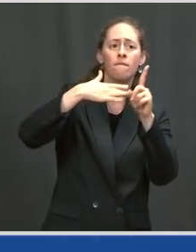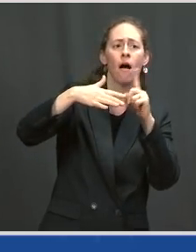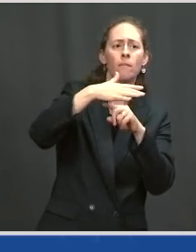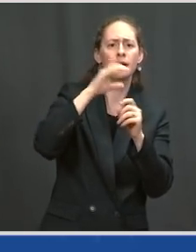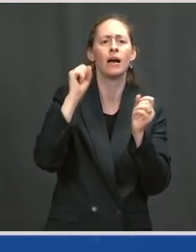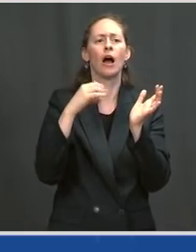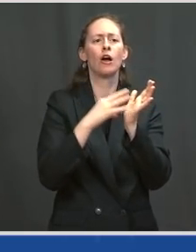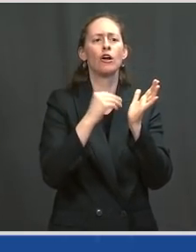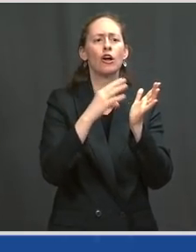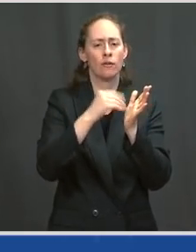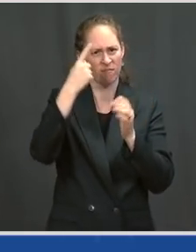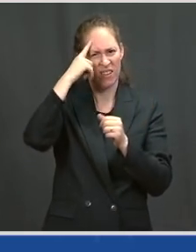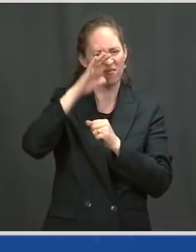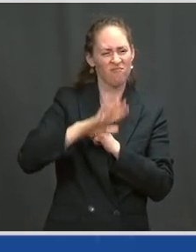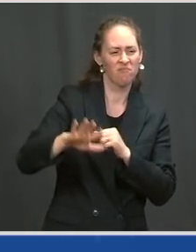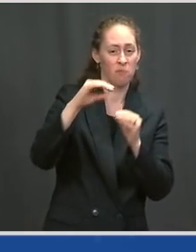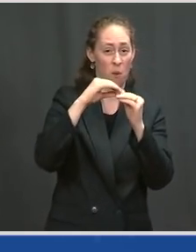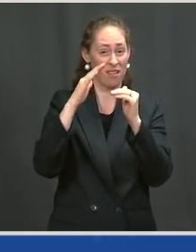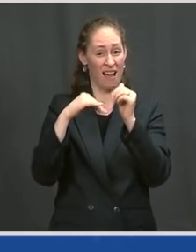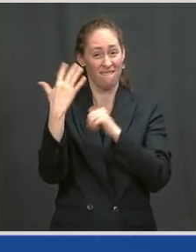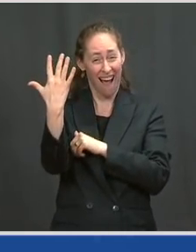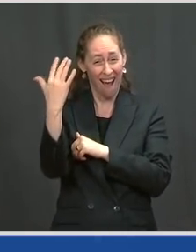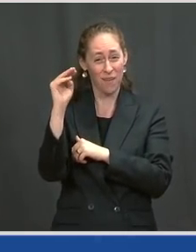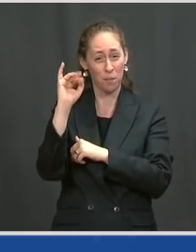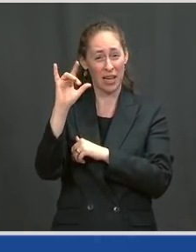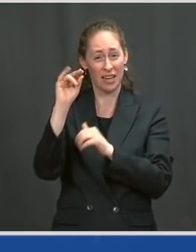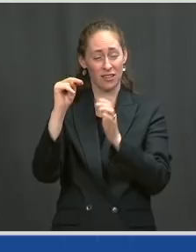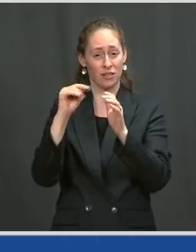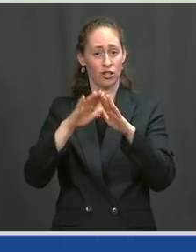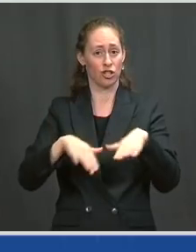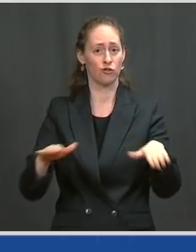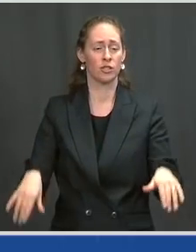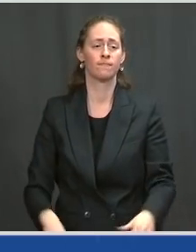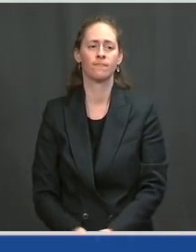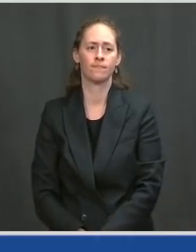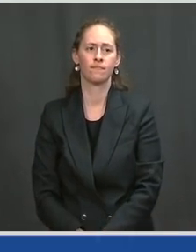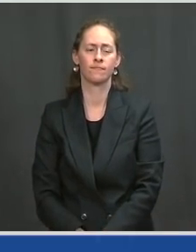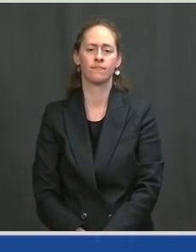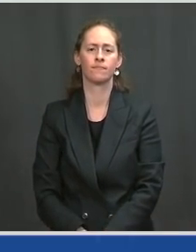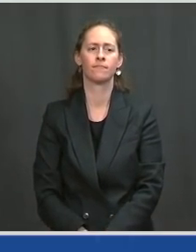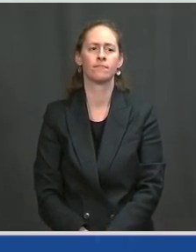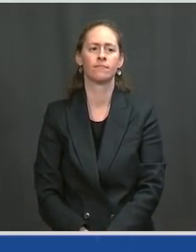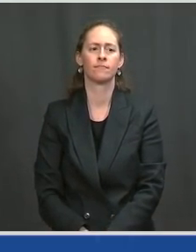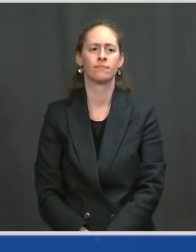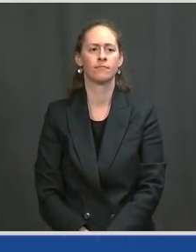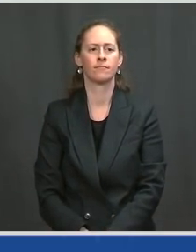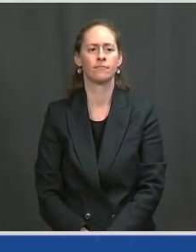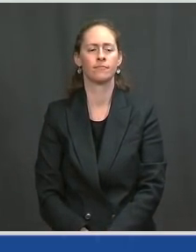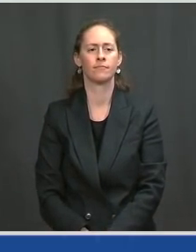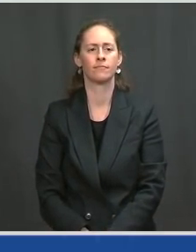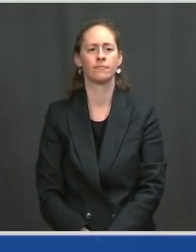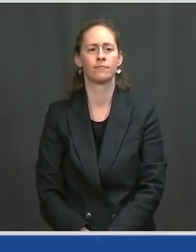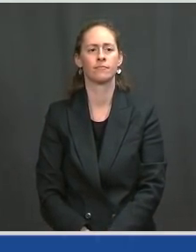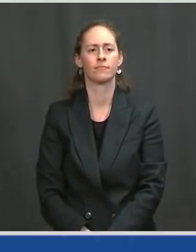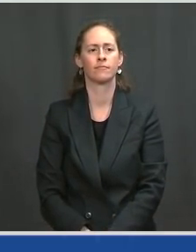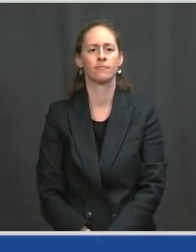These funds will also allow states to provide over 800,000 families with subsidies to pay for childcare.